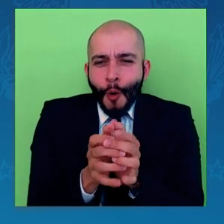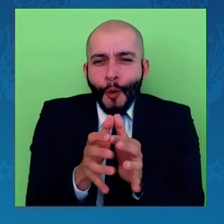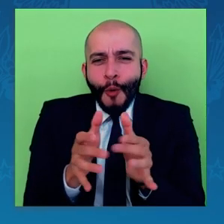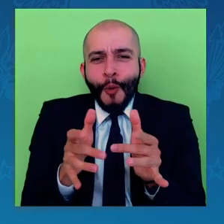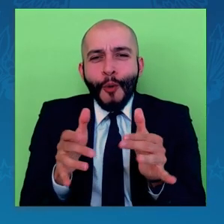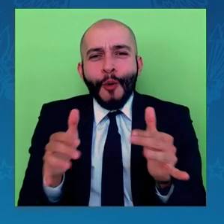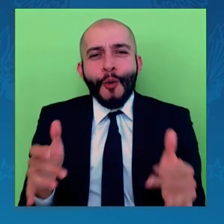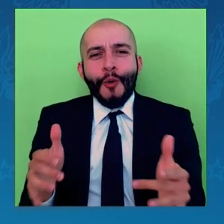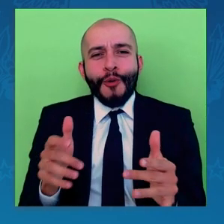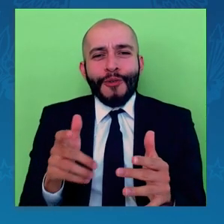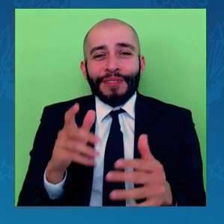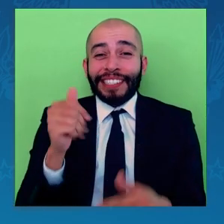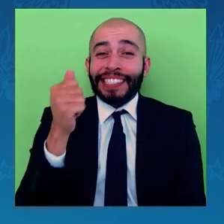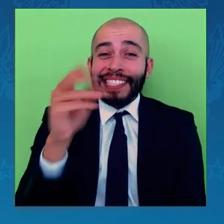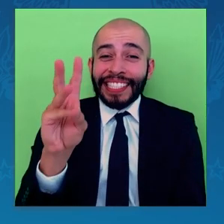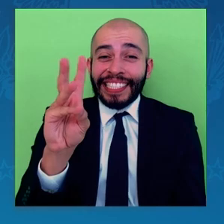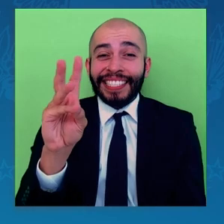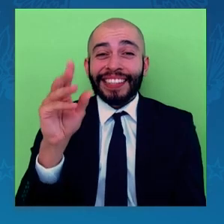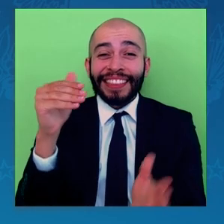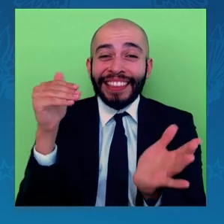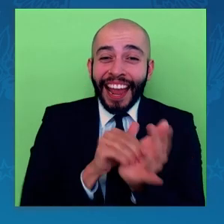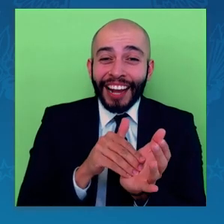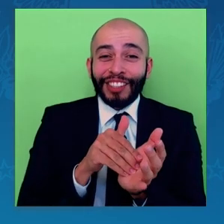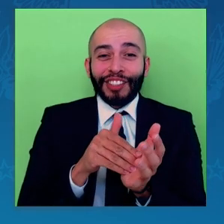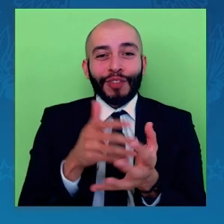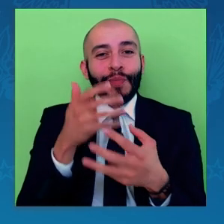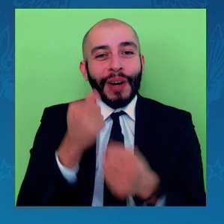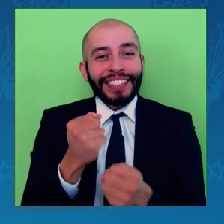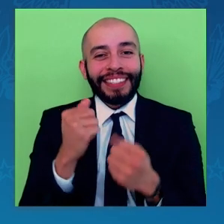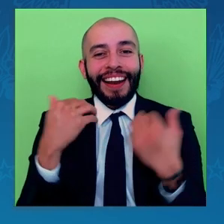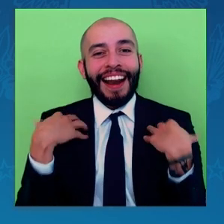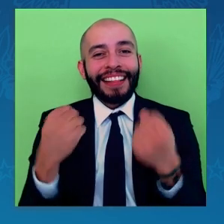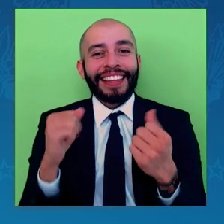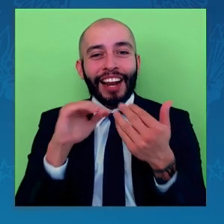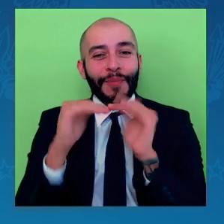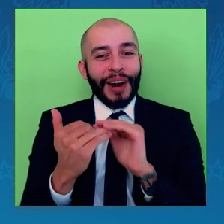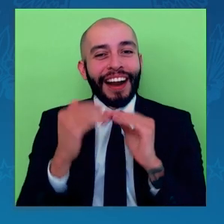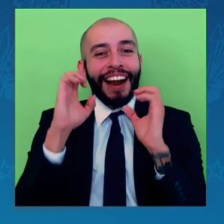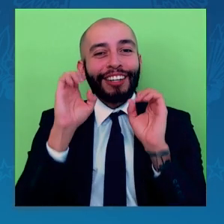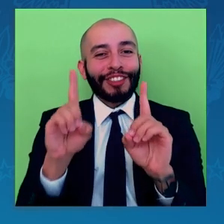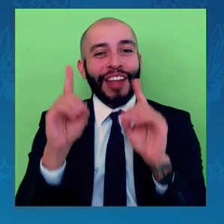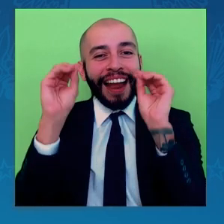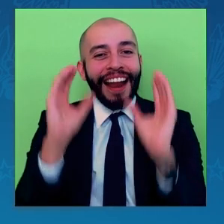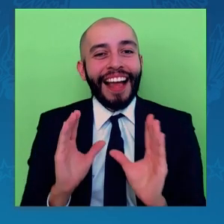They are why we have made unprecedented investments billions of dollars in equity focused programs